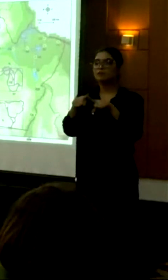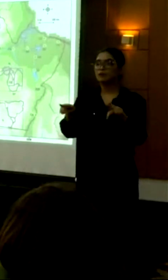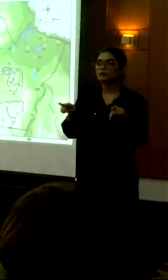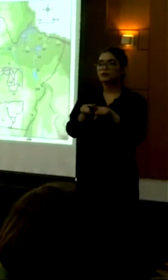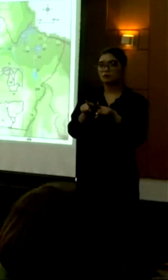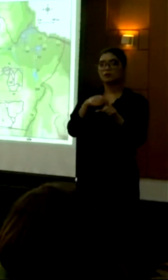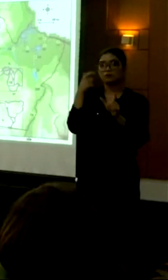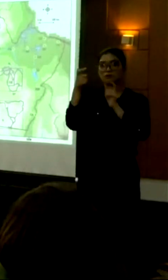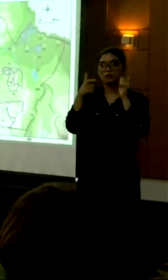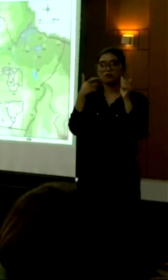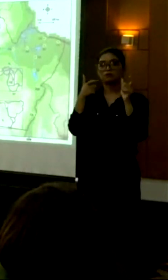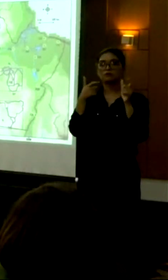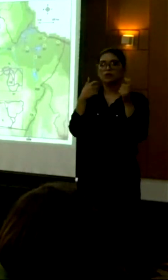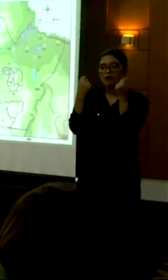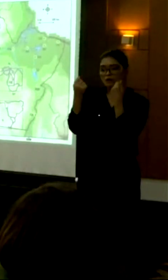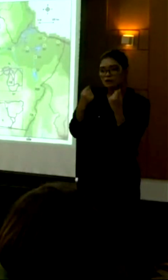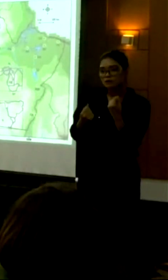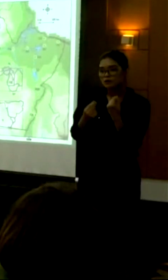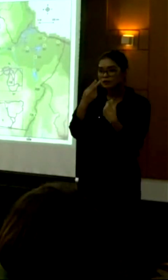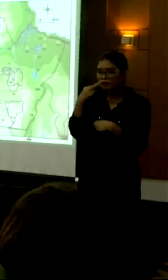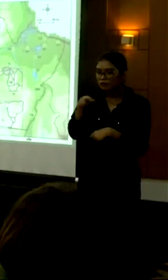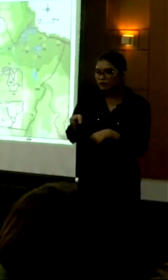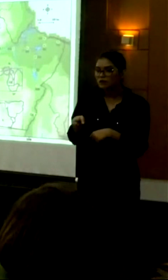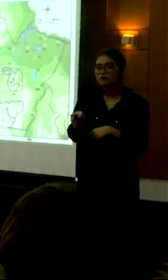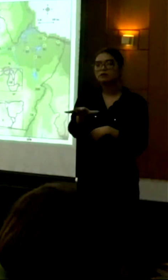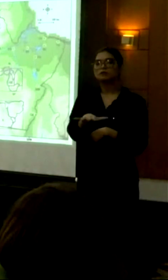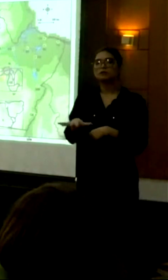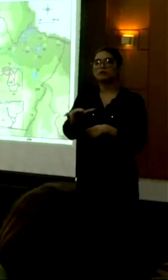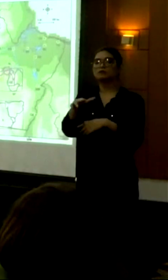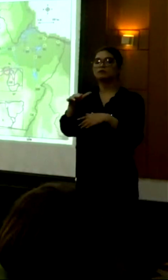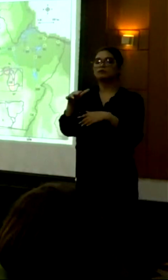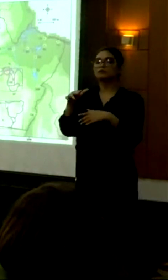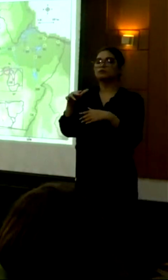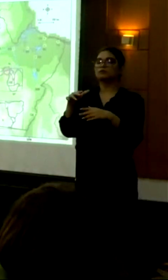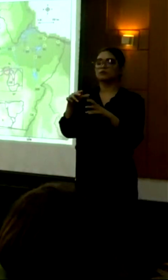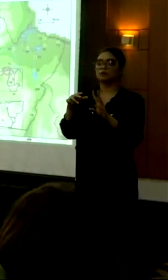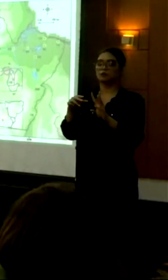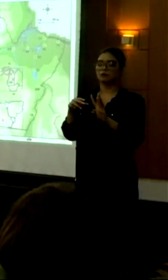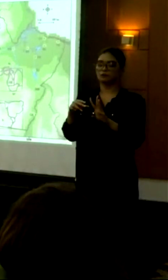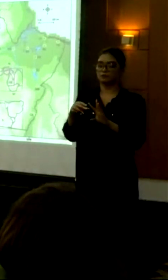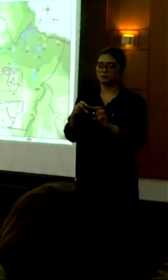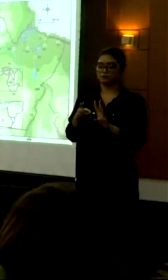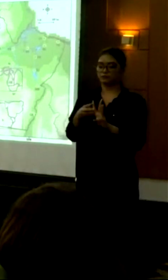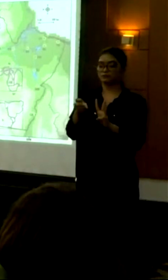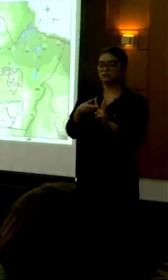, so we are calling here indigenous territories in the north , northwest, central , south and southwest,